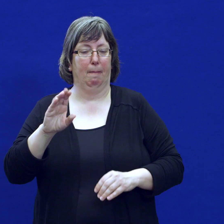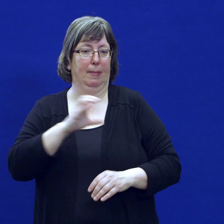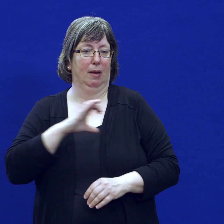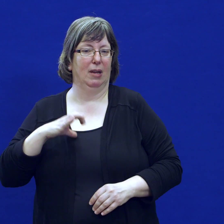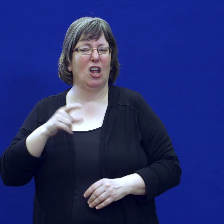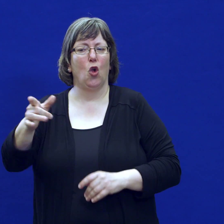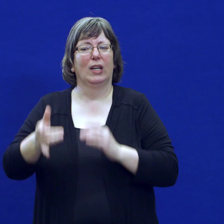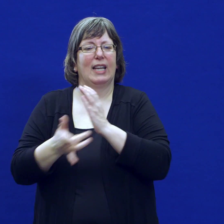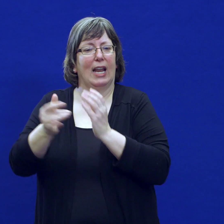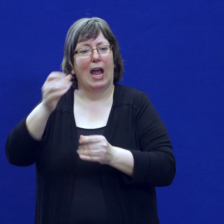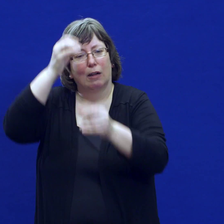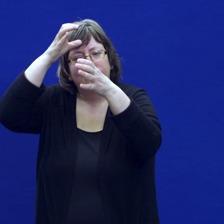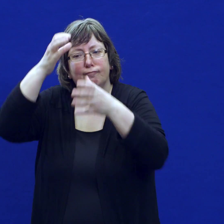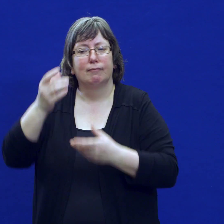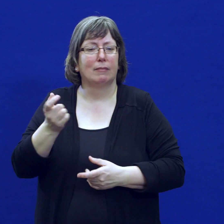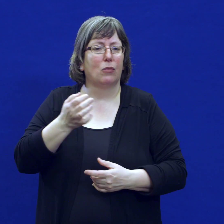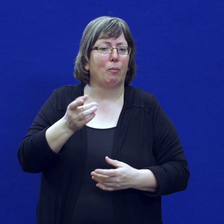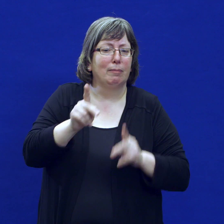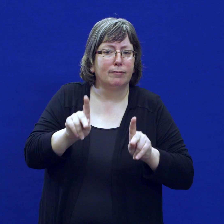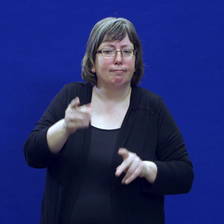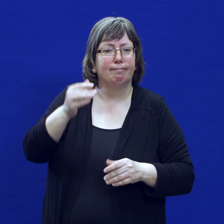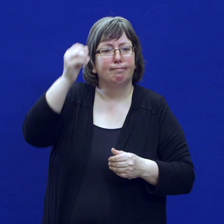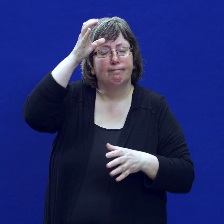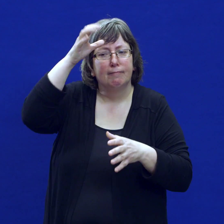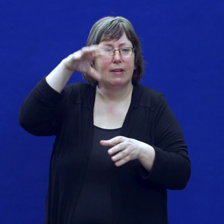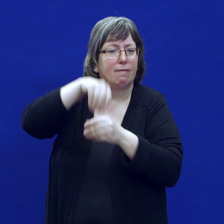other individuals familiar